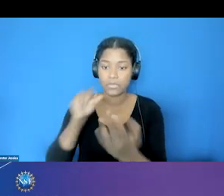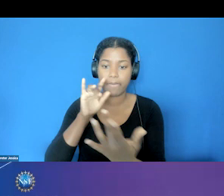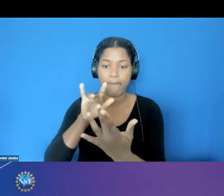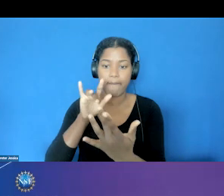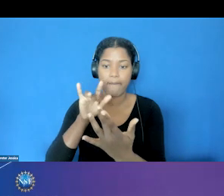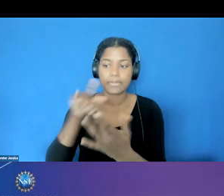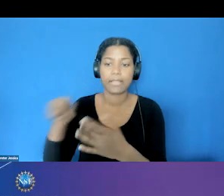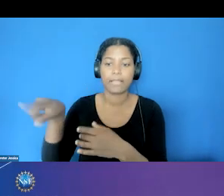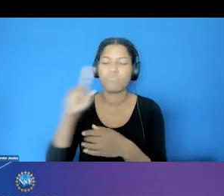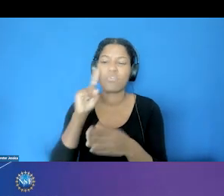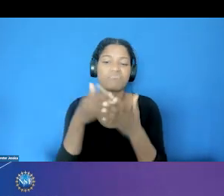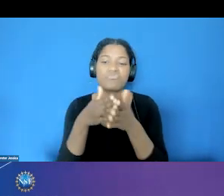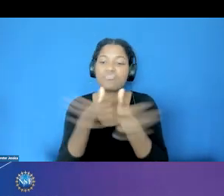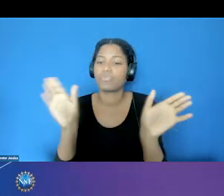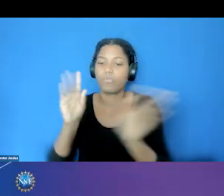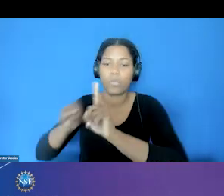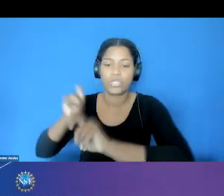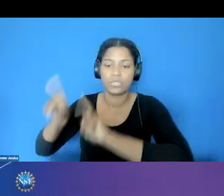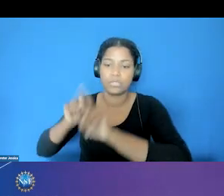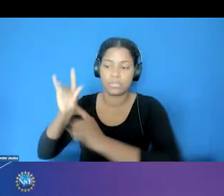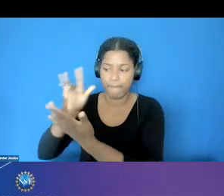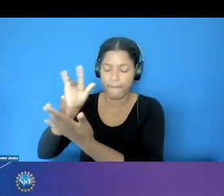You can contact them with general grant policy questions.